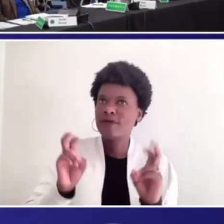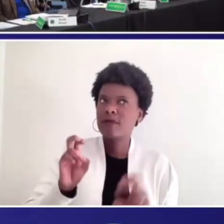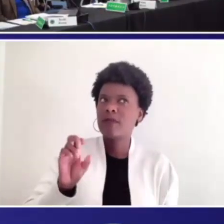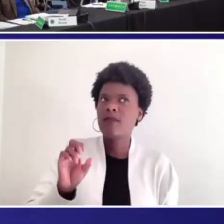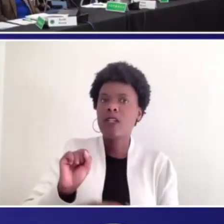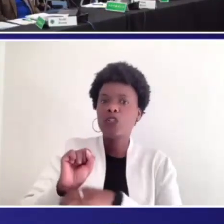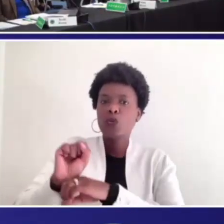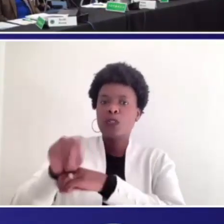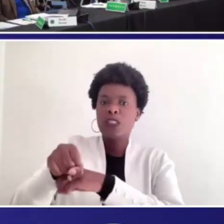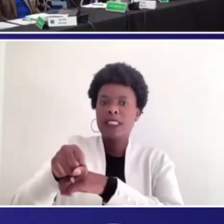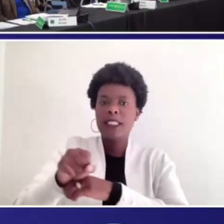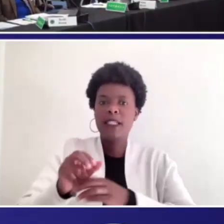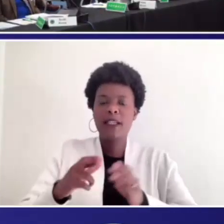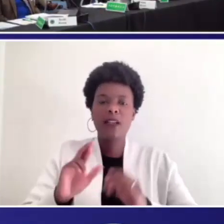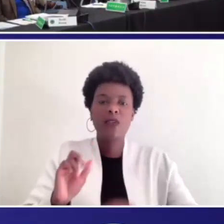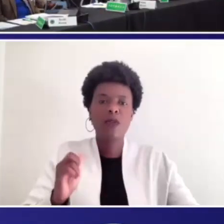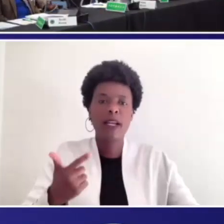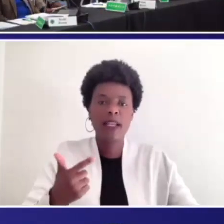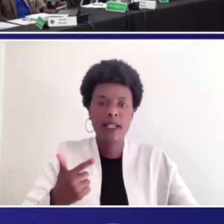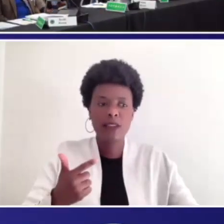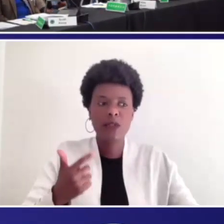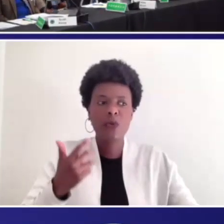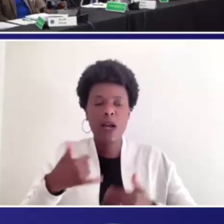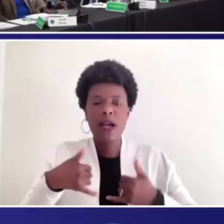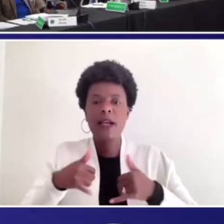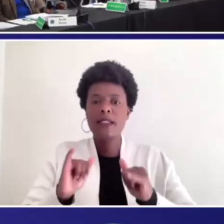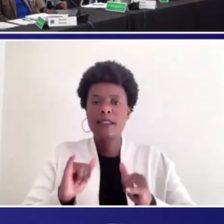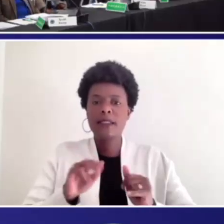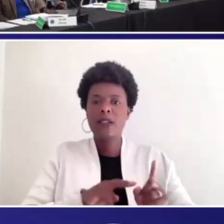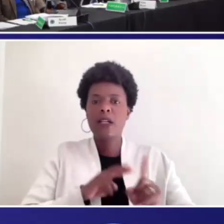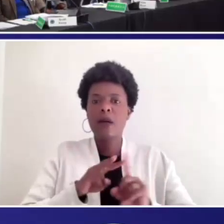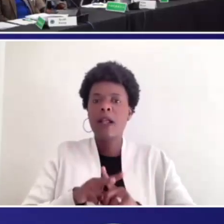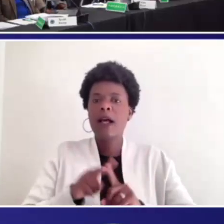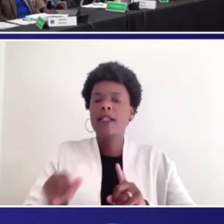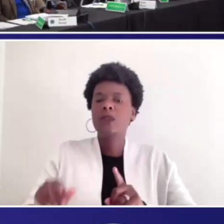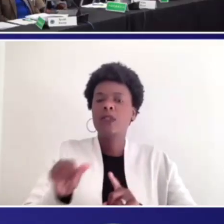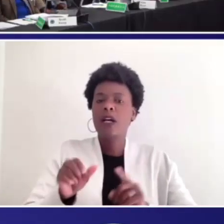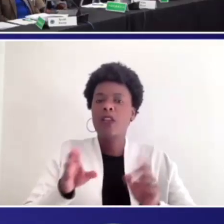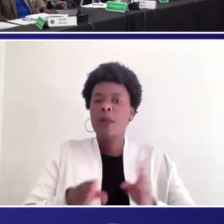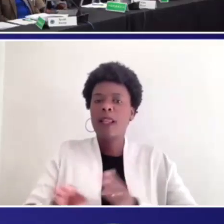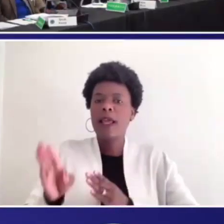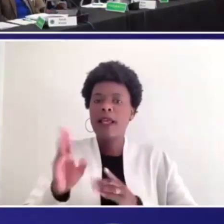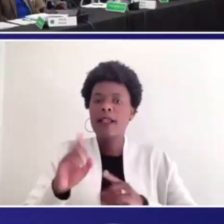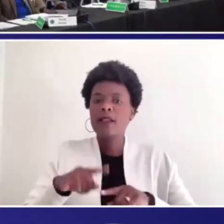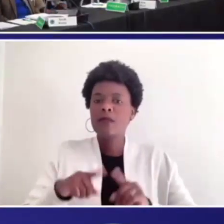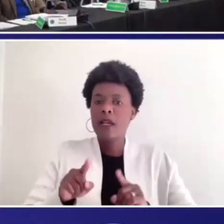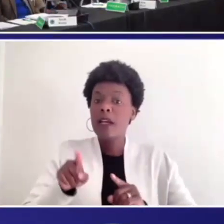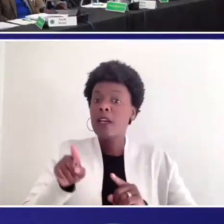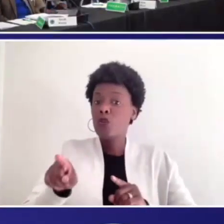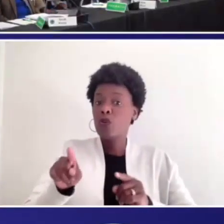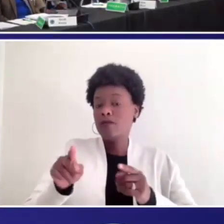that other regulation I just said would still apply to the other repayment plans. But you are effectively saying that if a